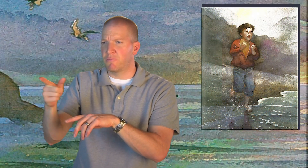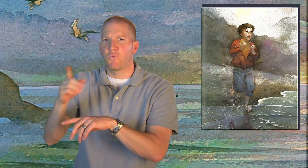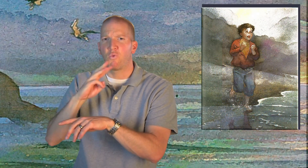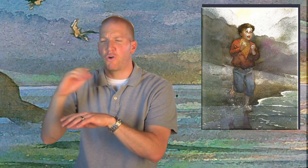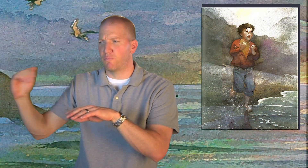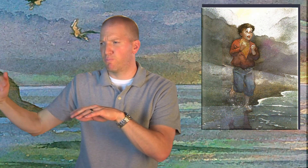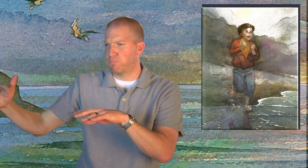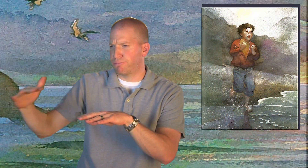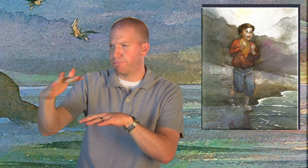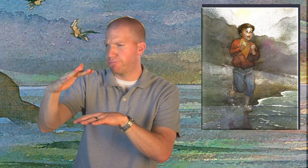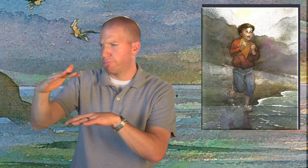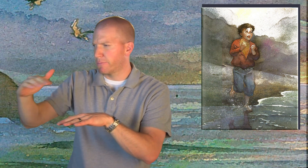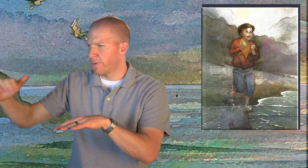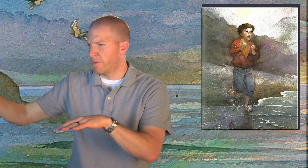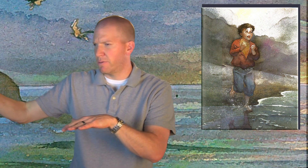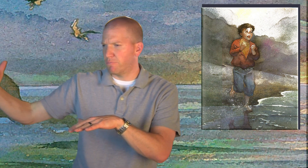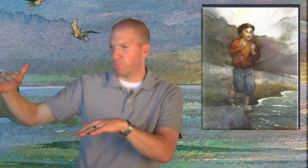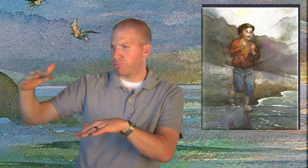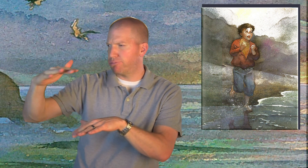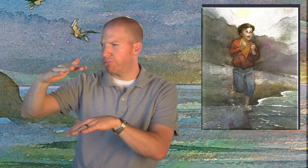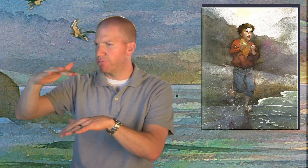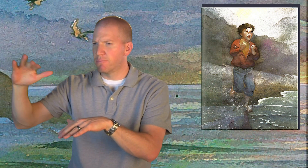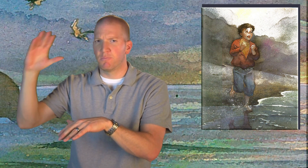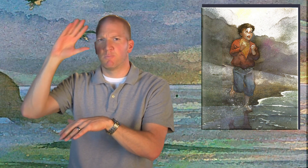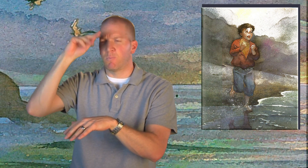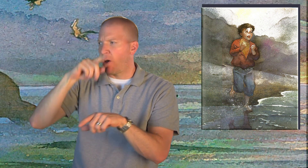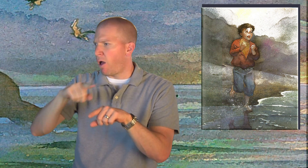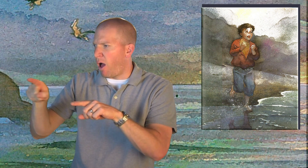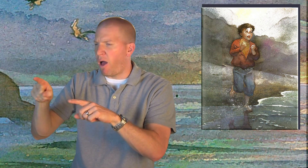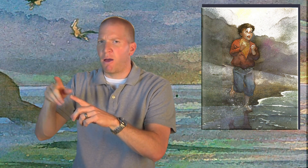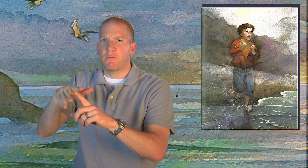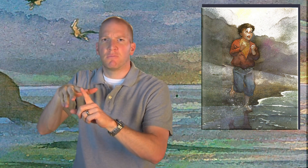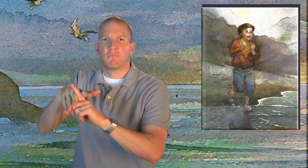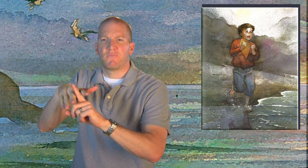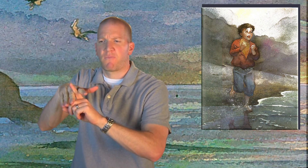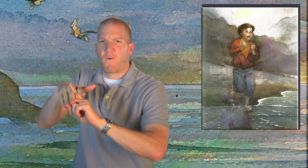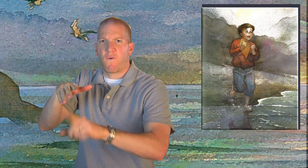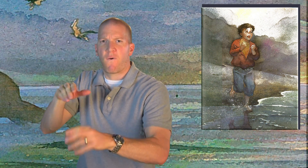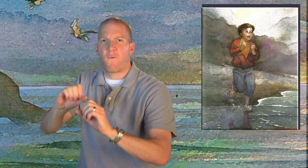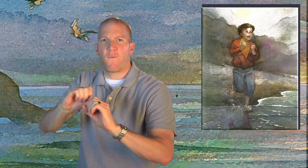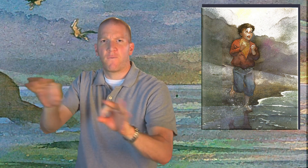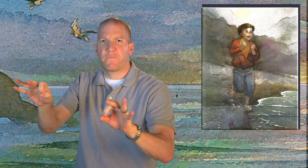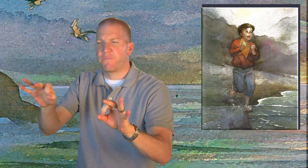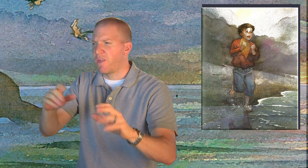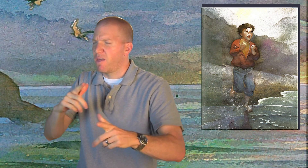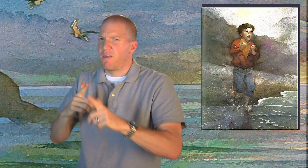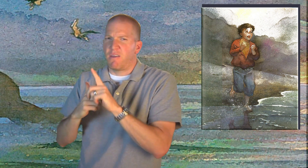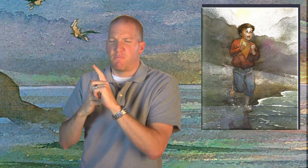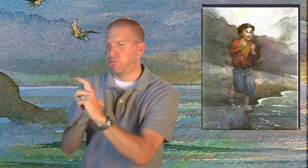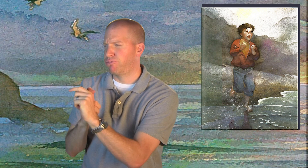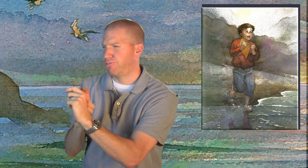I kicked off my sandals when we got to the beach. I ran barefoot into the water.